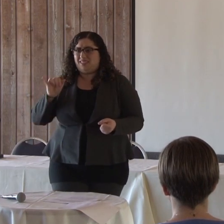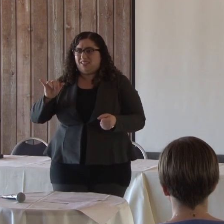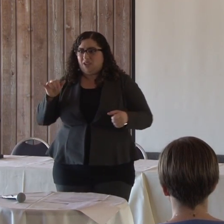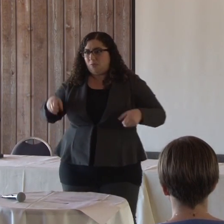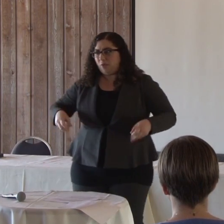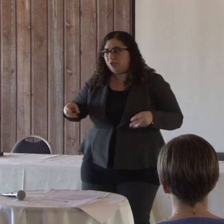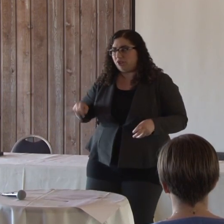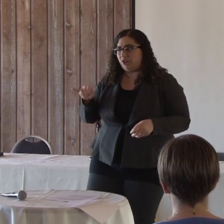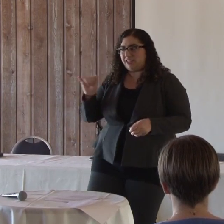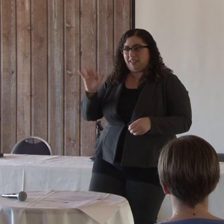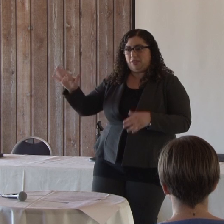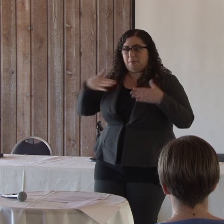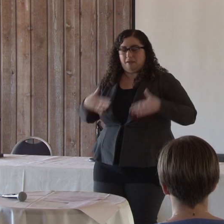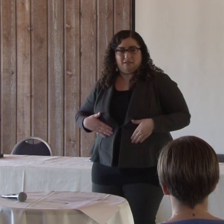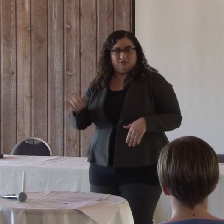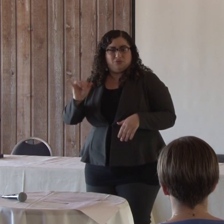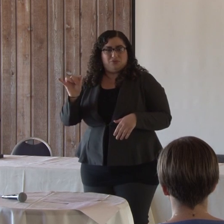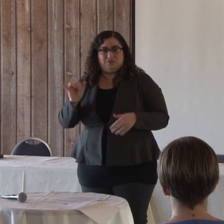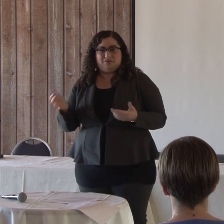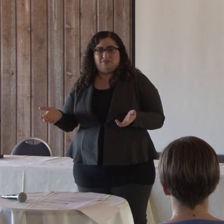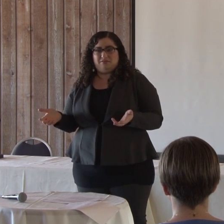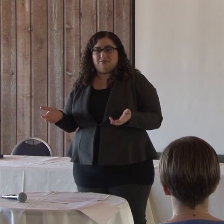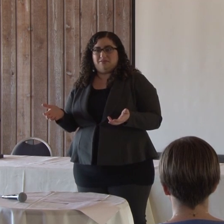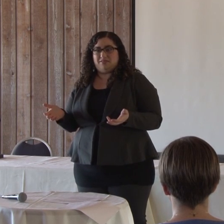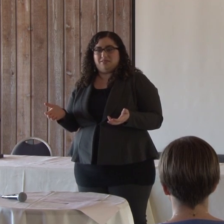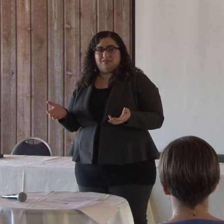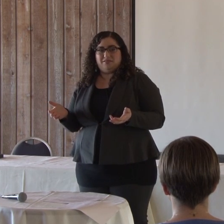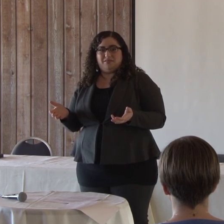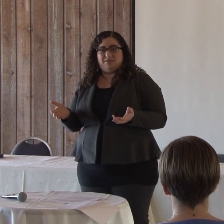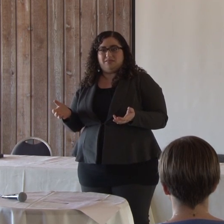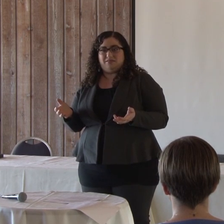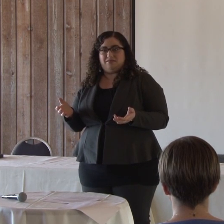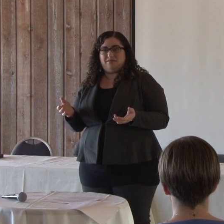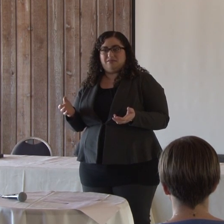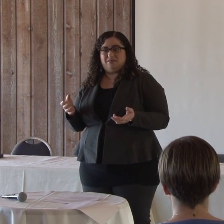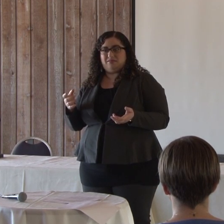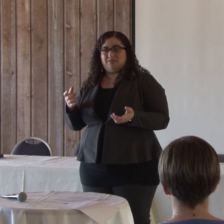take over the wheelchair, like let me just push you up the hill. But the wheelchair